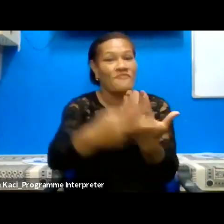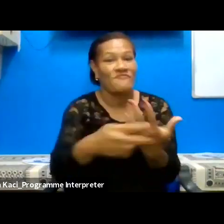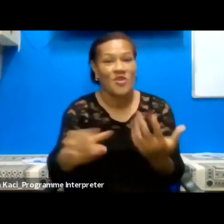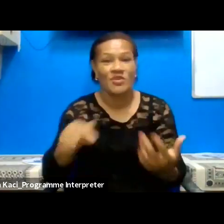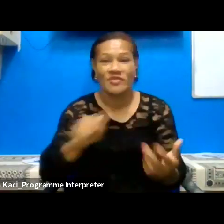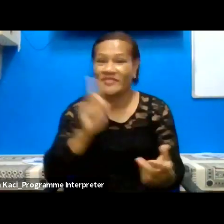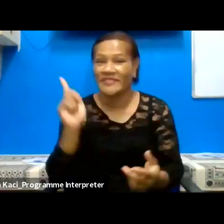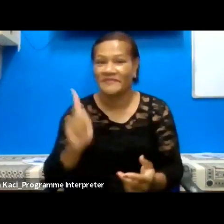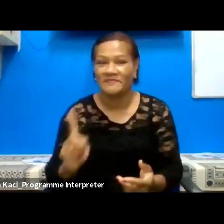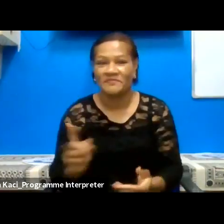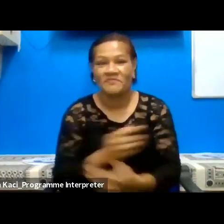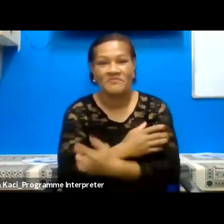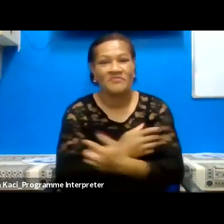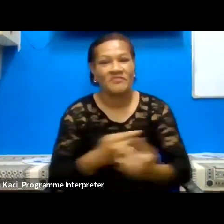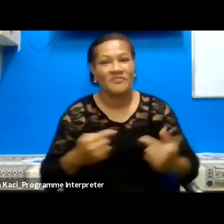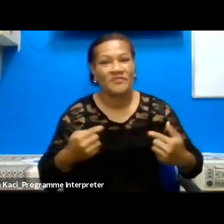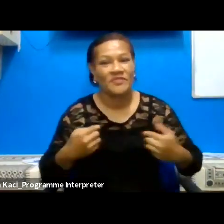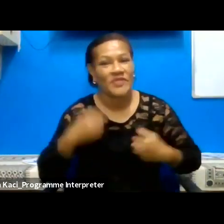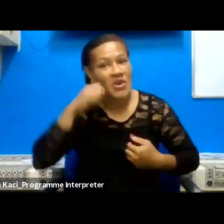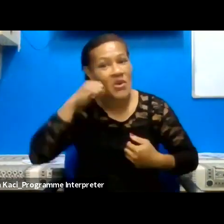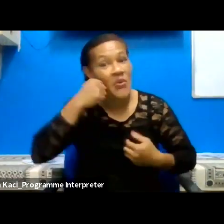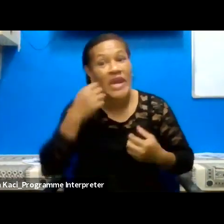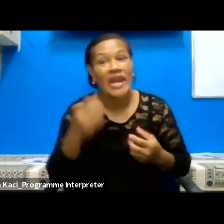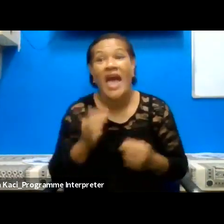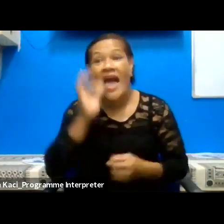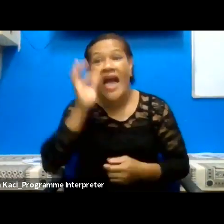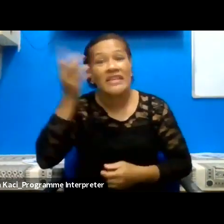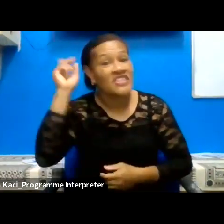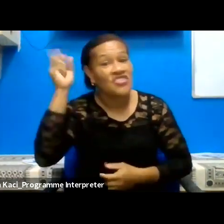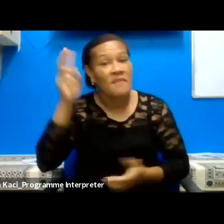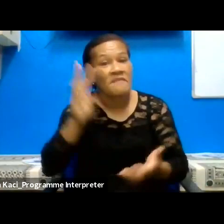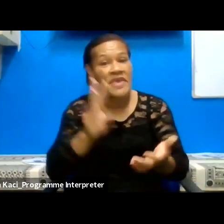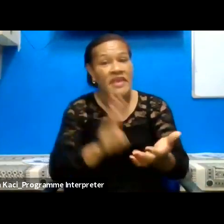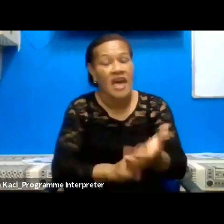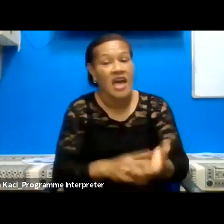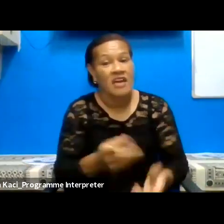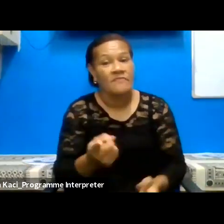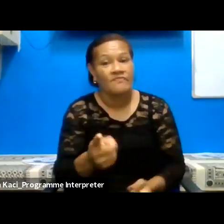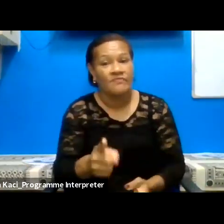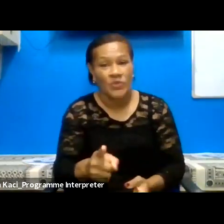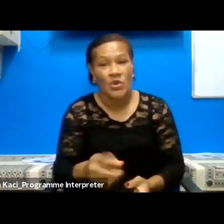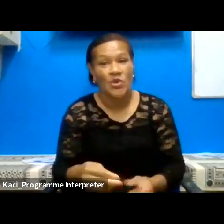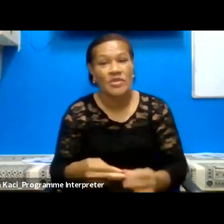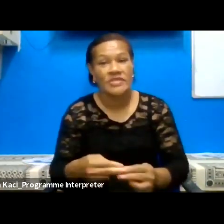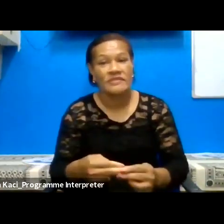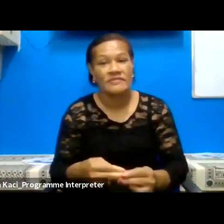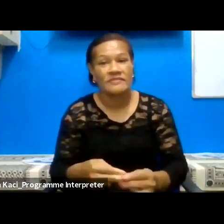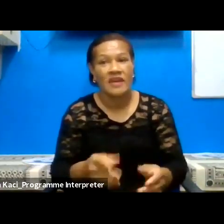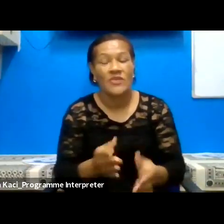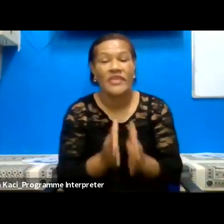International Day. While all are different, all are equal. I